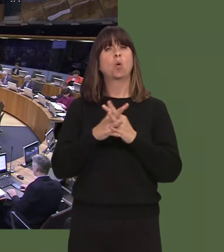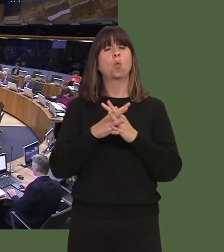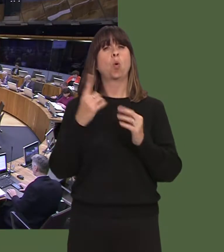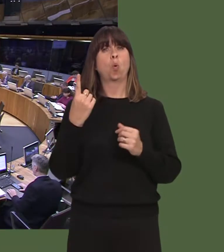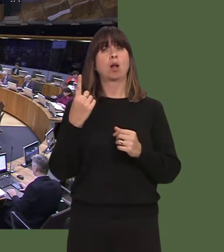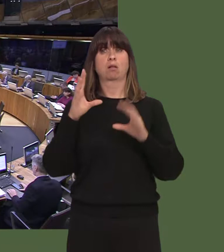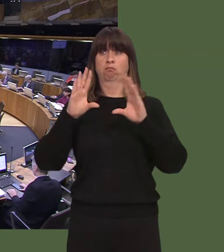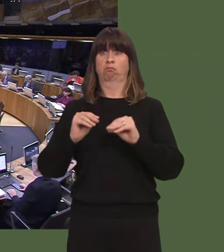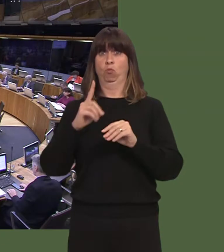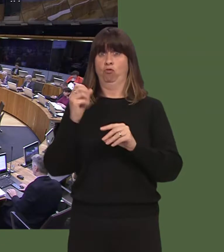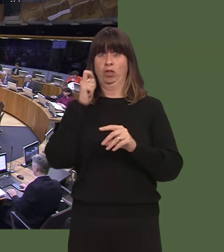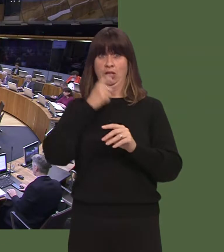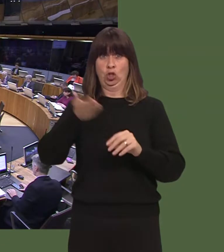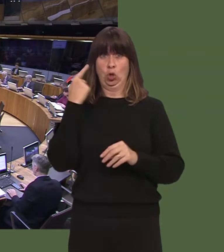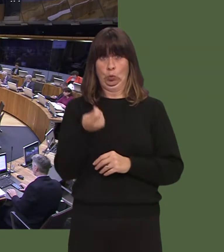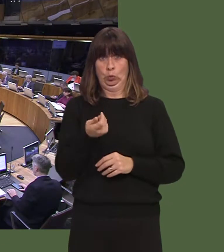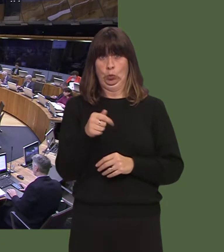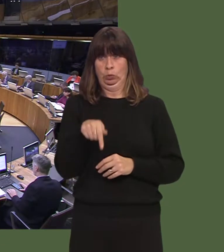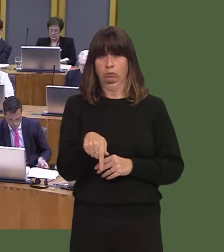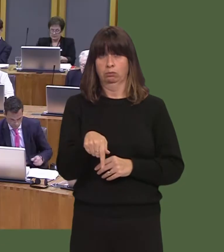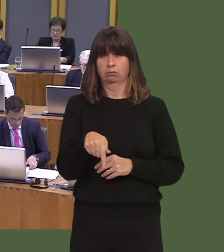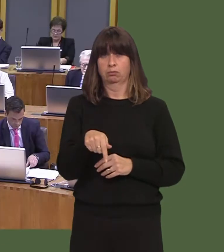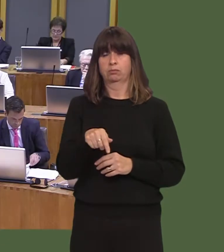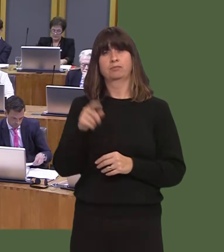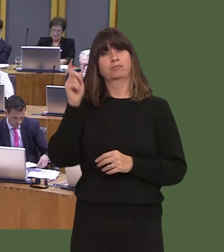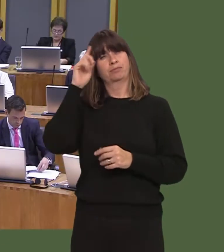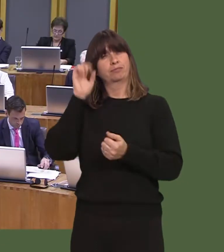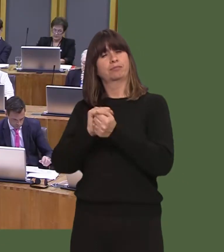first world war centenary, the focus of commemoration will inevitably be the armistice.